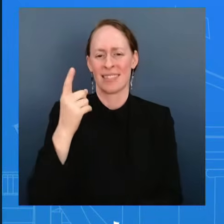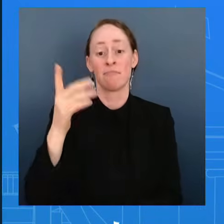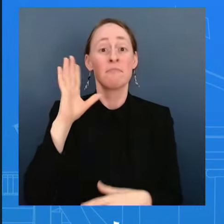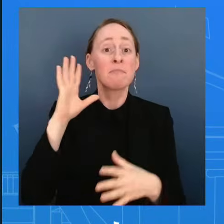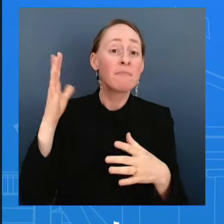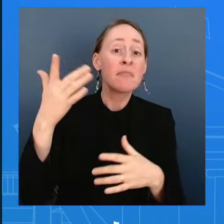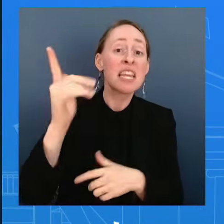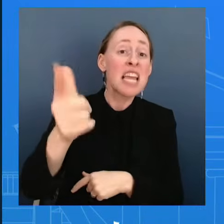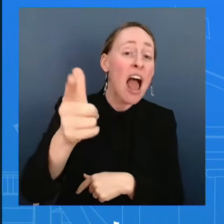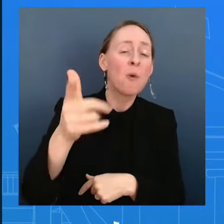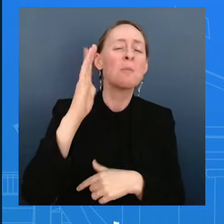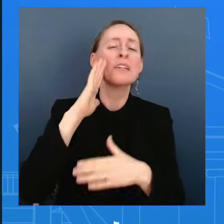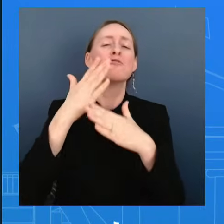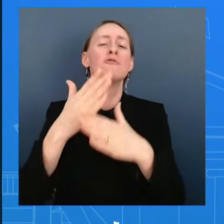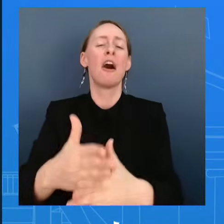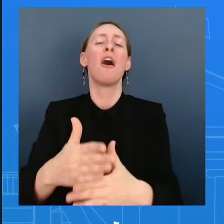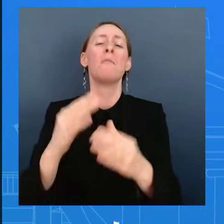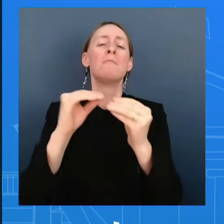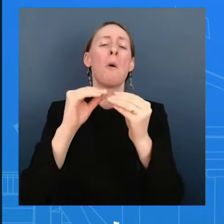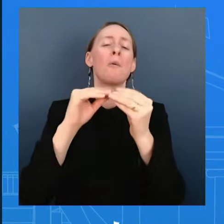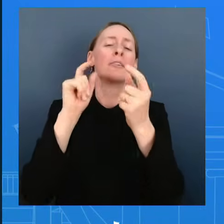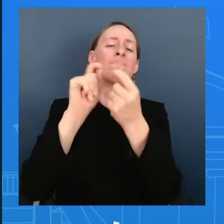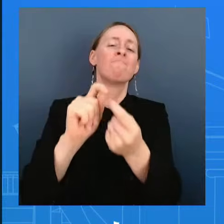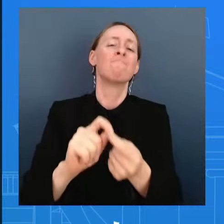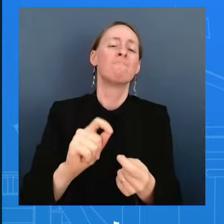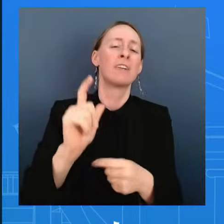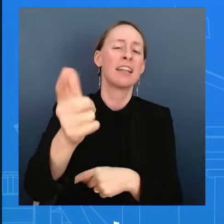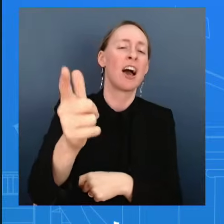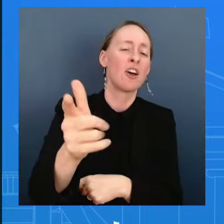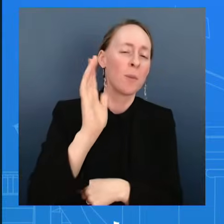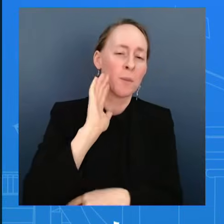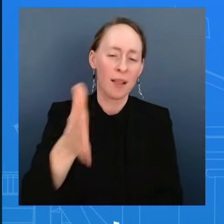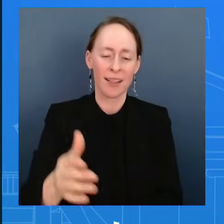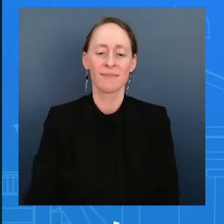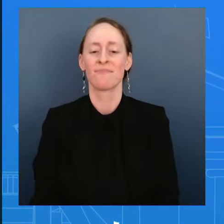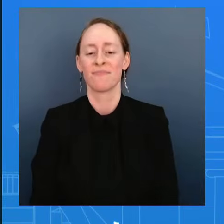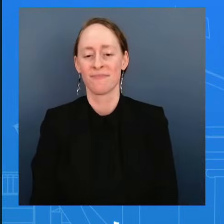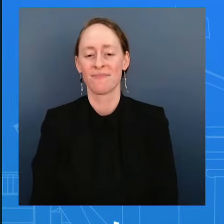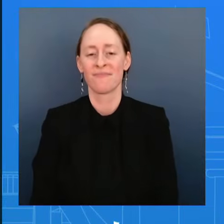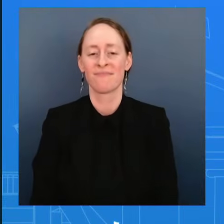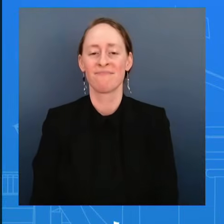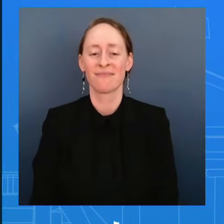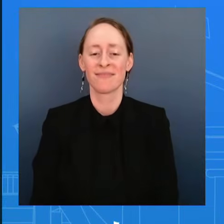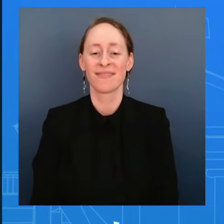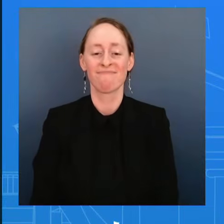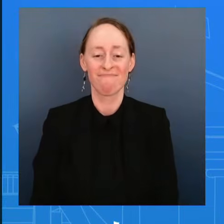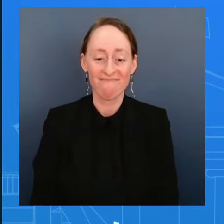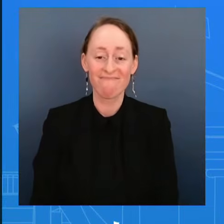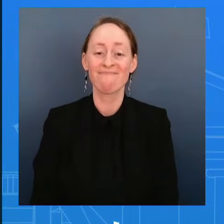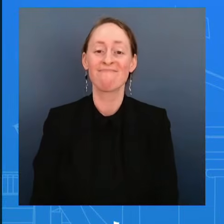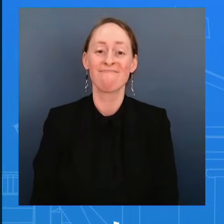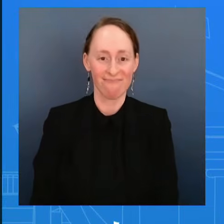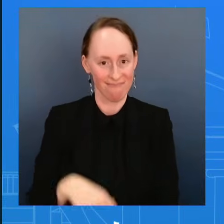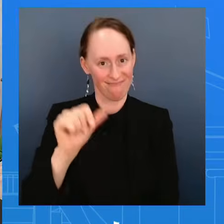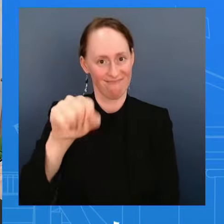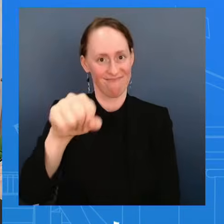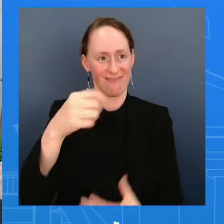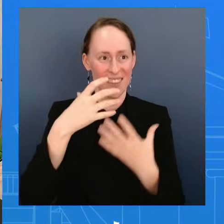Now that Donald Trump is the Republican nominee, is he getting the intelligence briefings that it's traditional for presidential nominees to get? Ms. Jean-Pierre: So, that's something for ODNI to speak to.